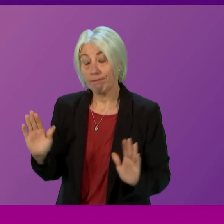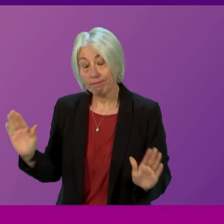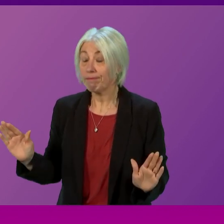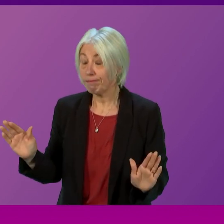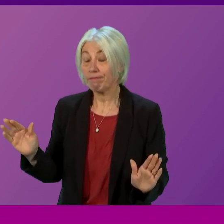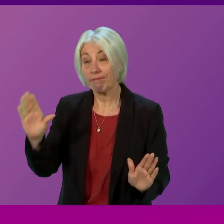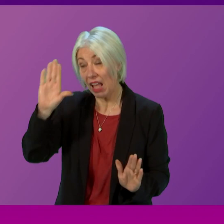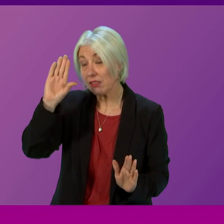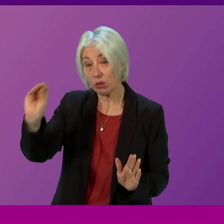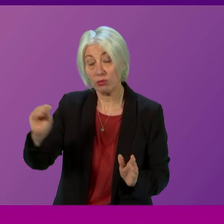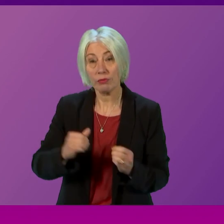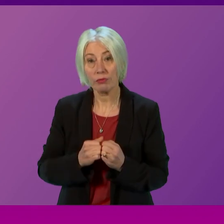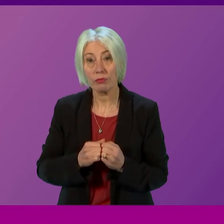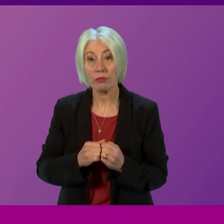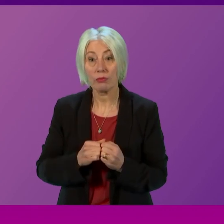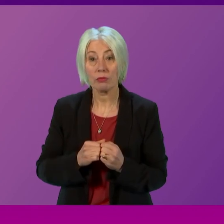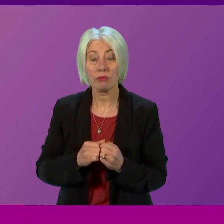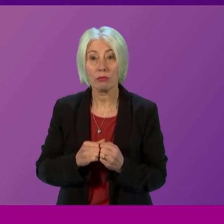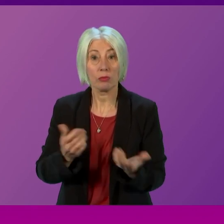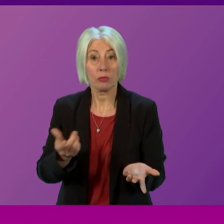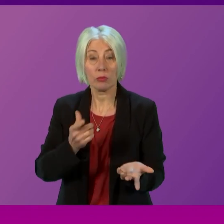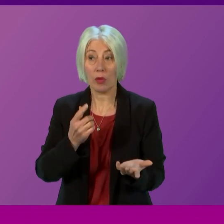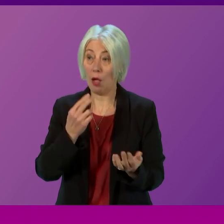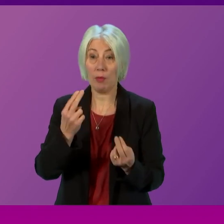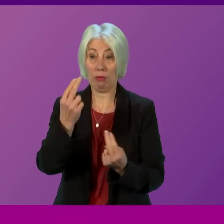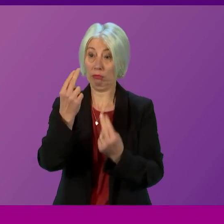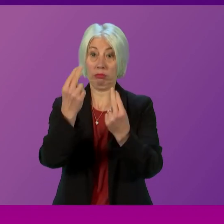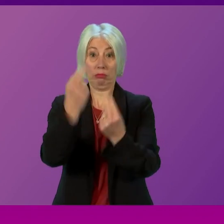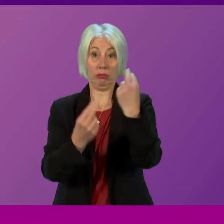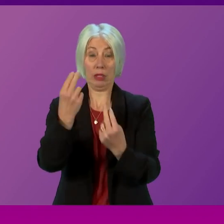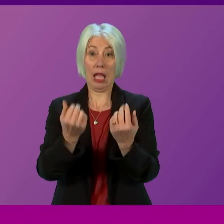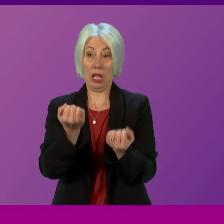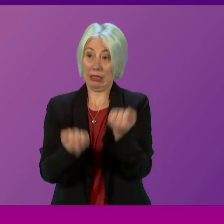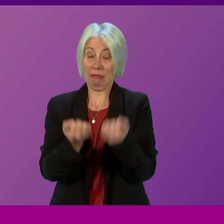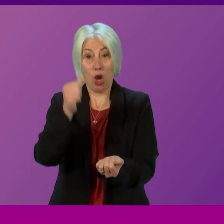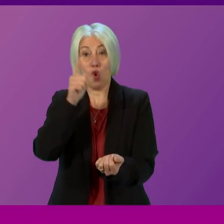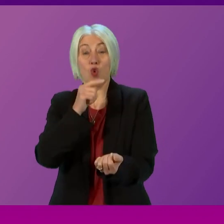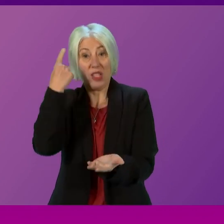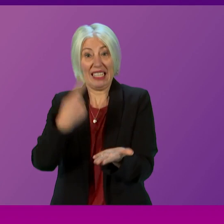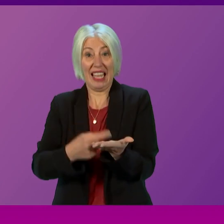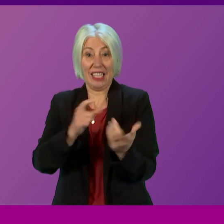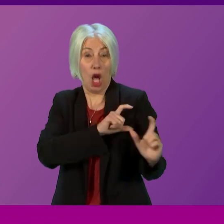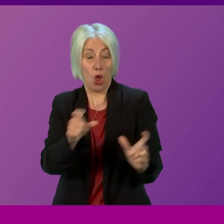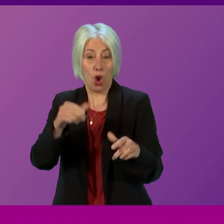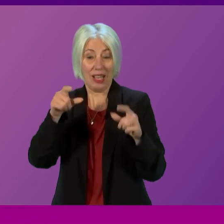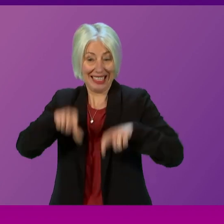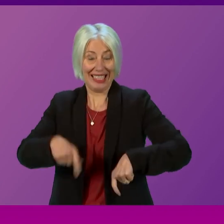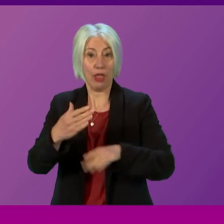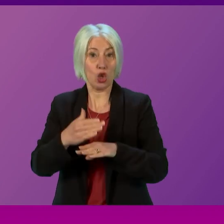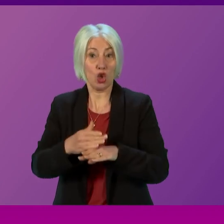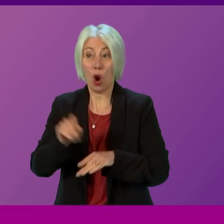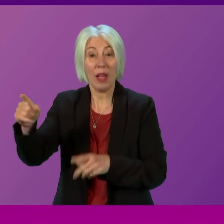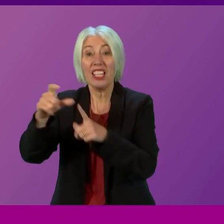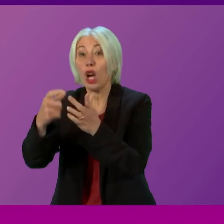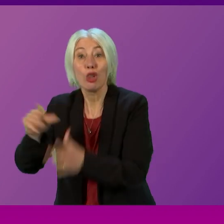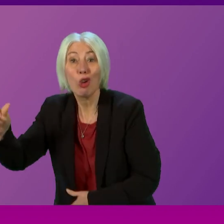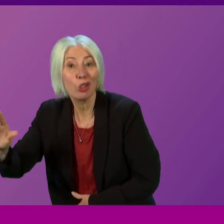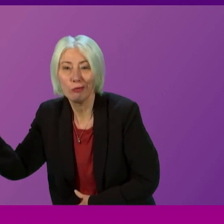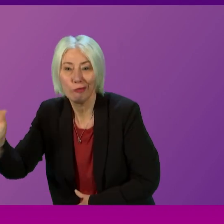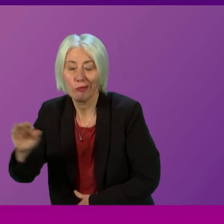The judge of how long I stay in this job is not Douglas Ross; it is the people of Scotland.